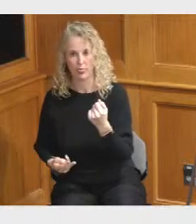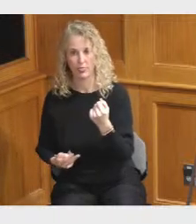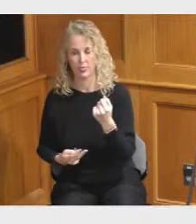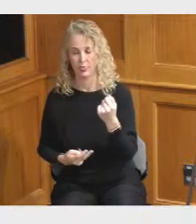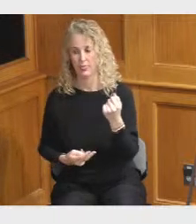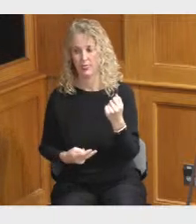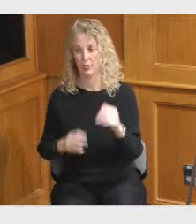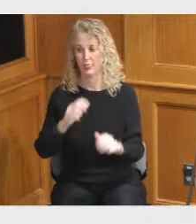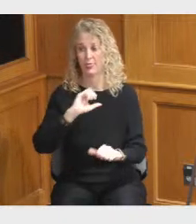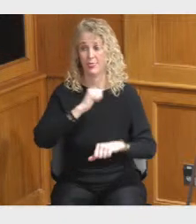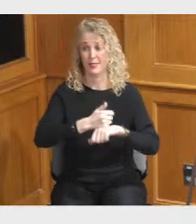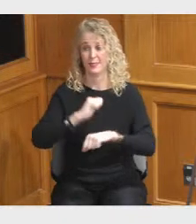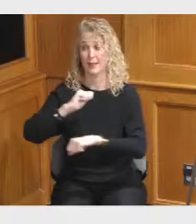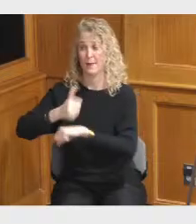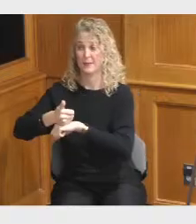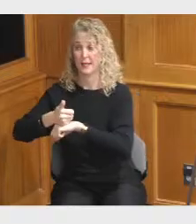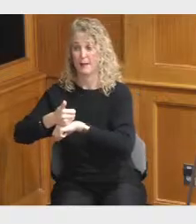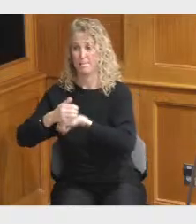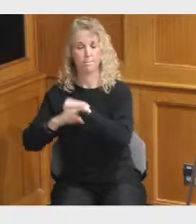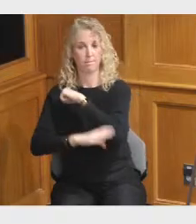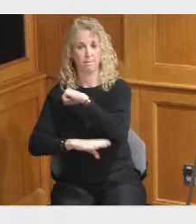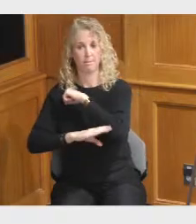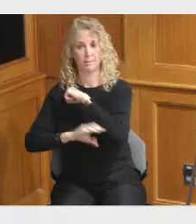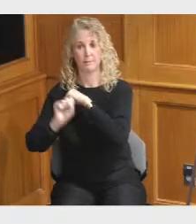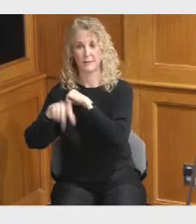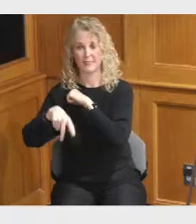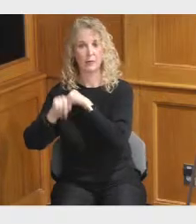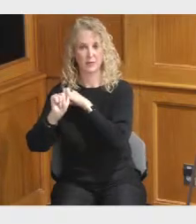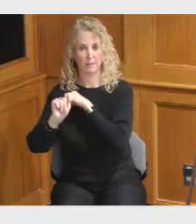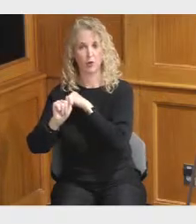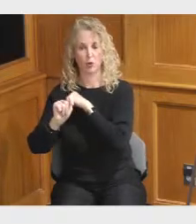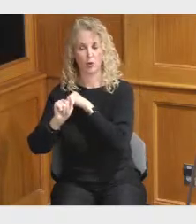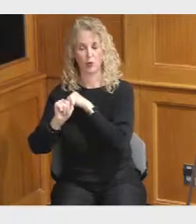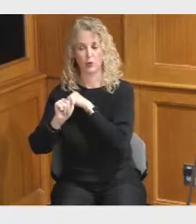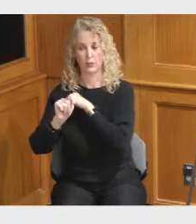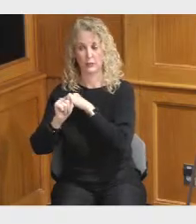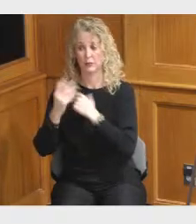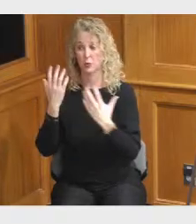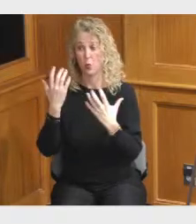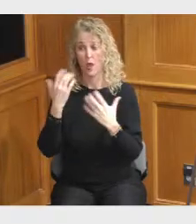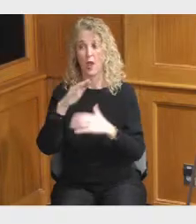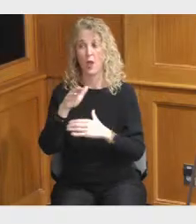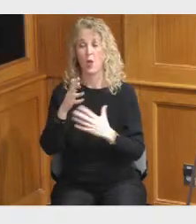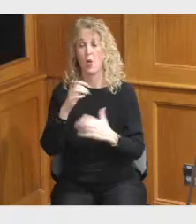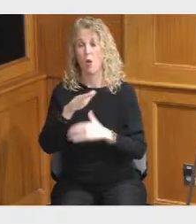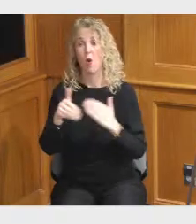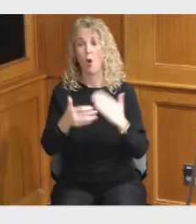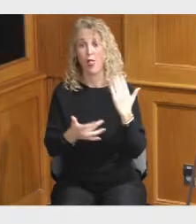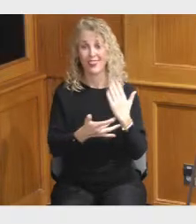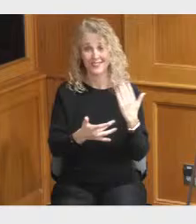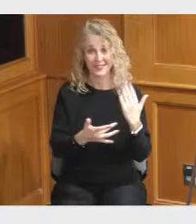that will overlap with our substantial completion to make sure that the technology and cabling is